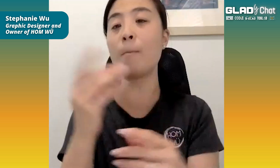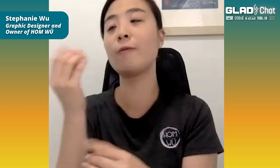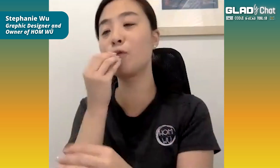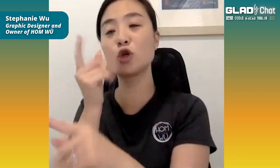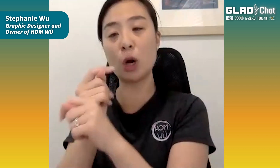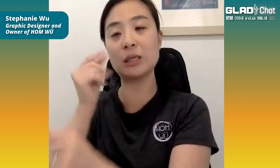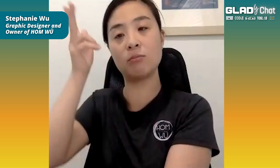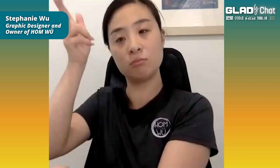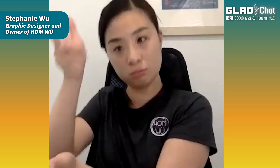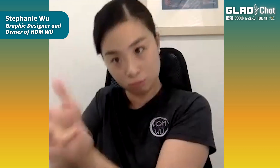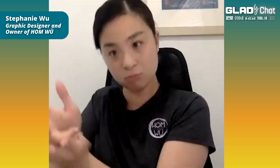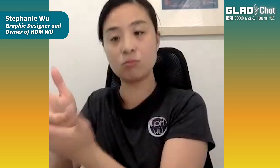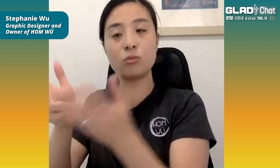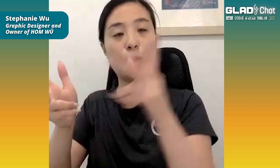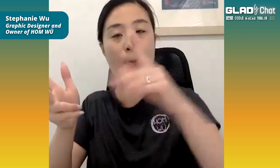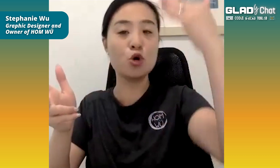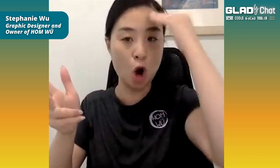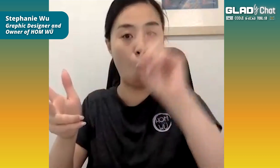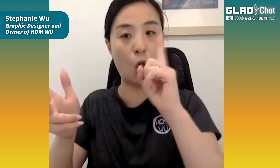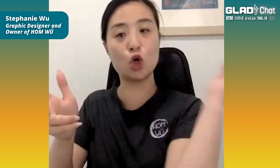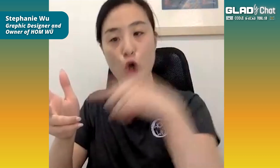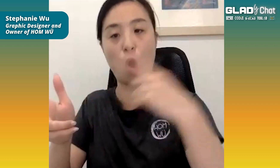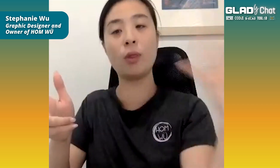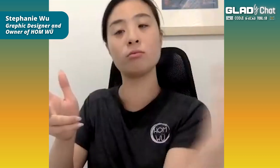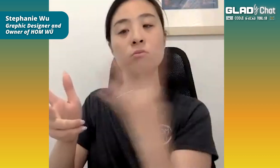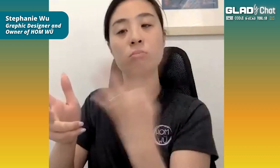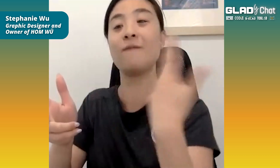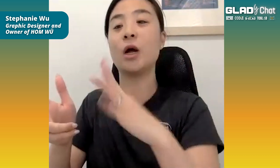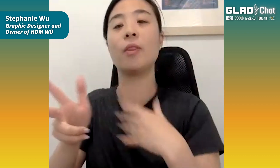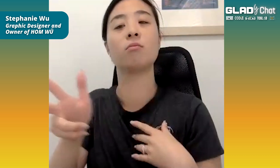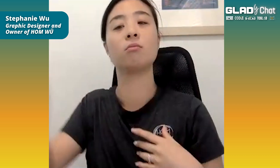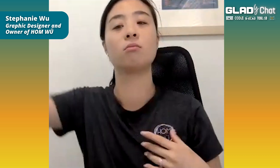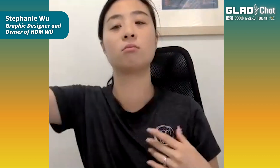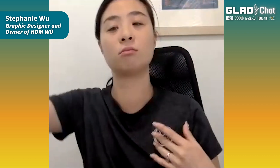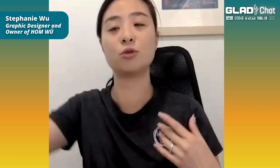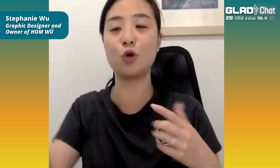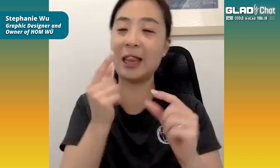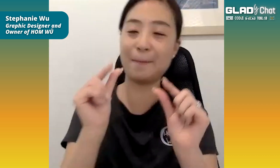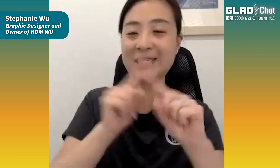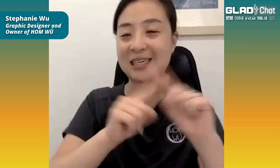Food trucks part in one spot and people know where to go. When the truck is done, it moves. So it’s a bit different.